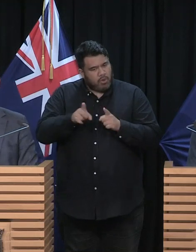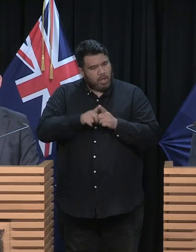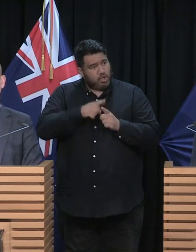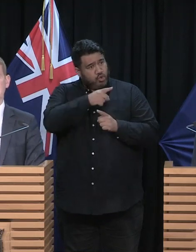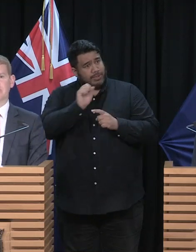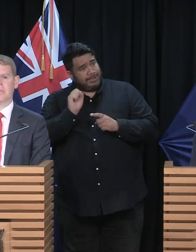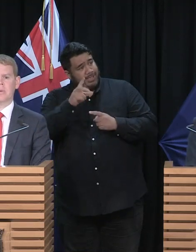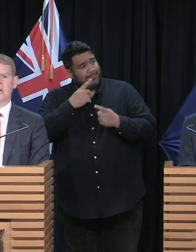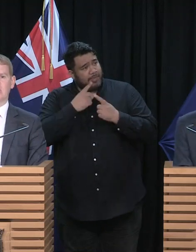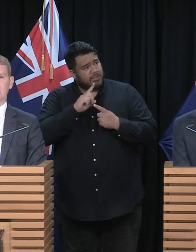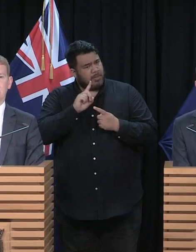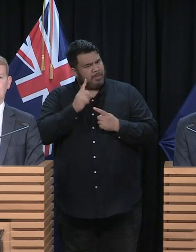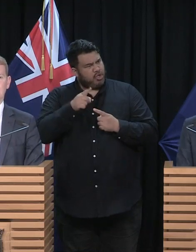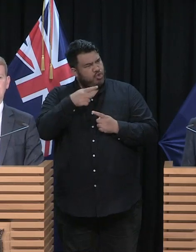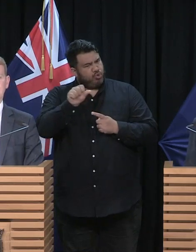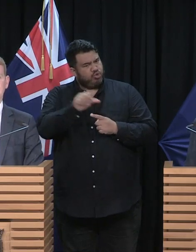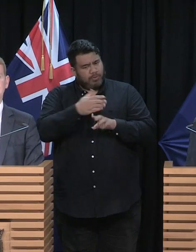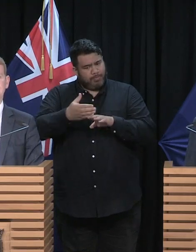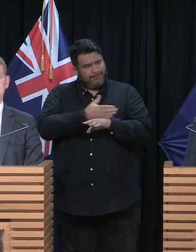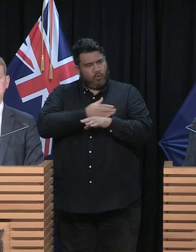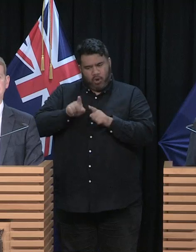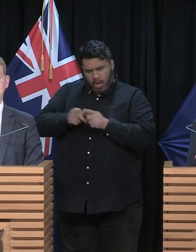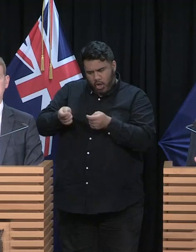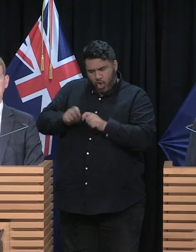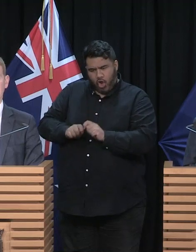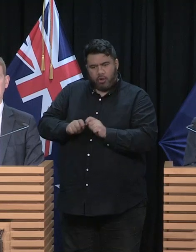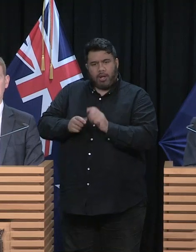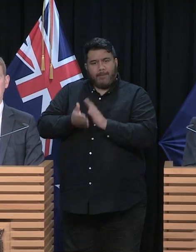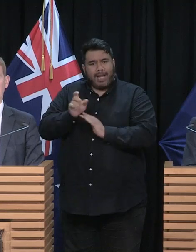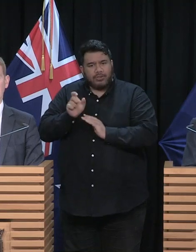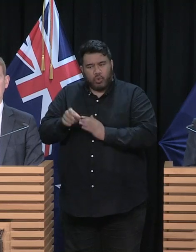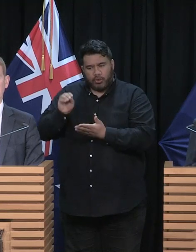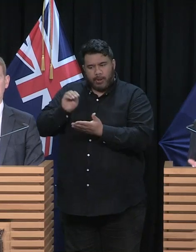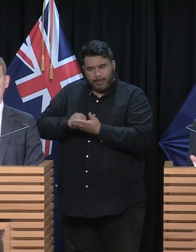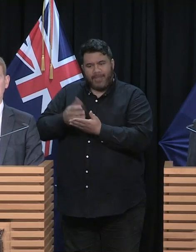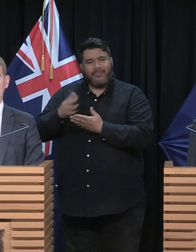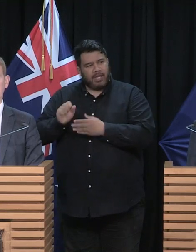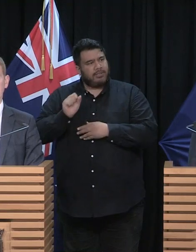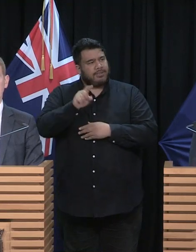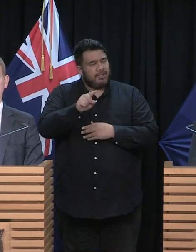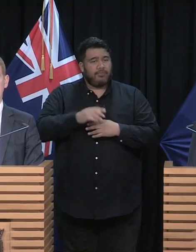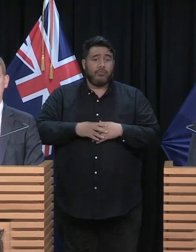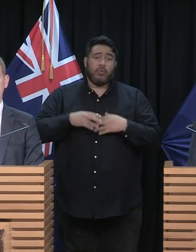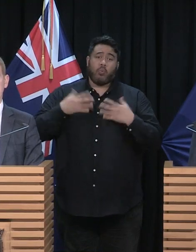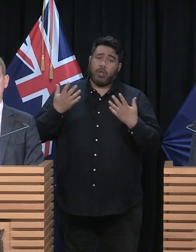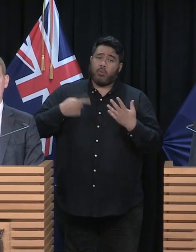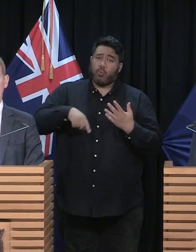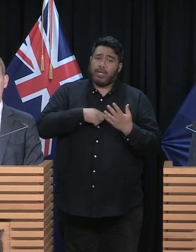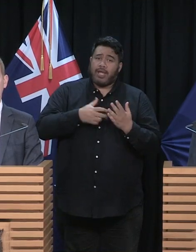been more careful with that data when it came to encryption of it, or password protection? Of